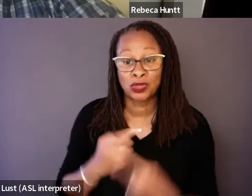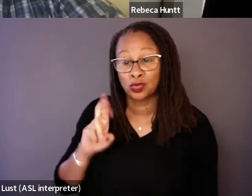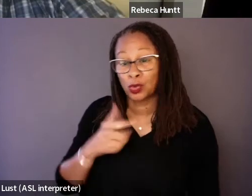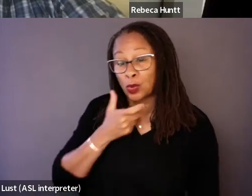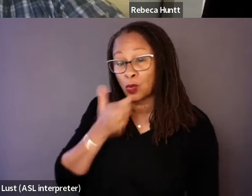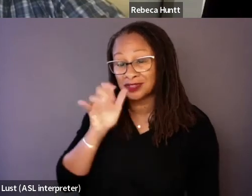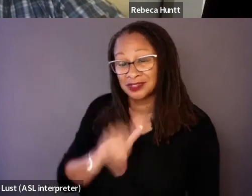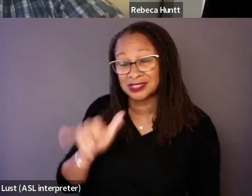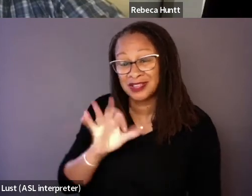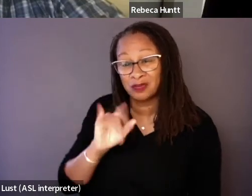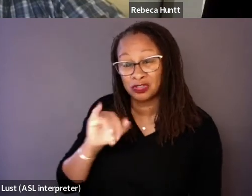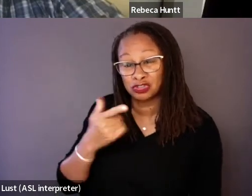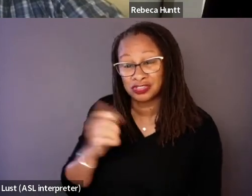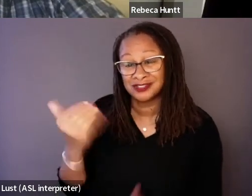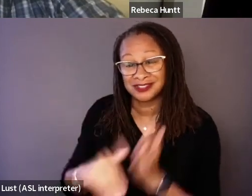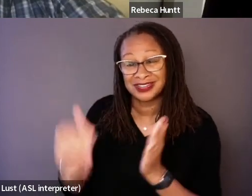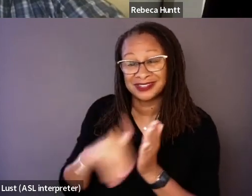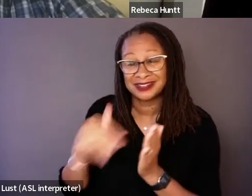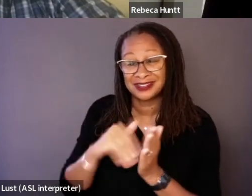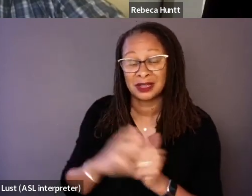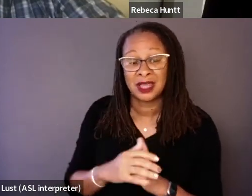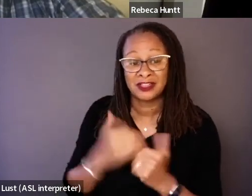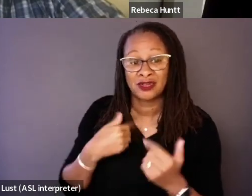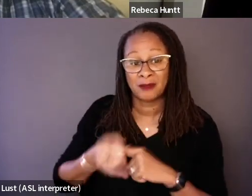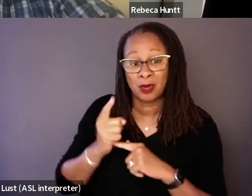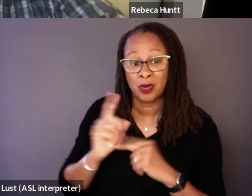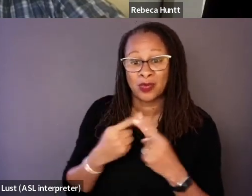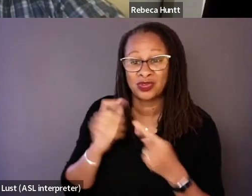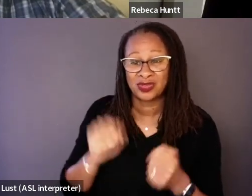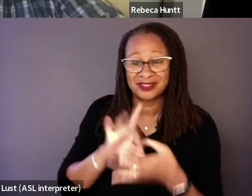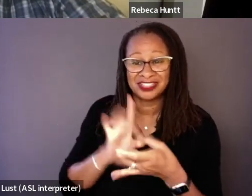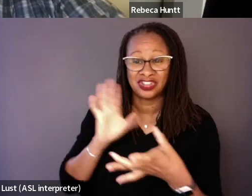personal footage, is there ever a moment where you can detach from the emotional significance of the